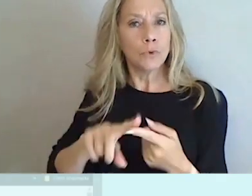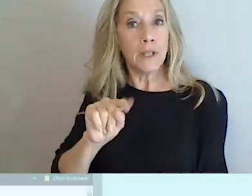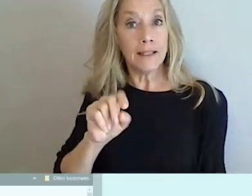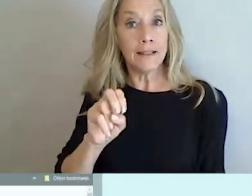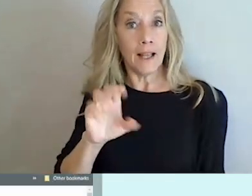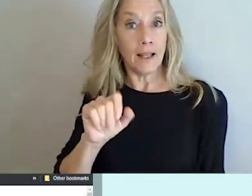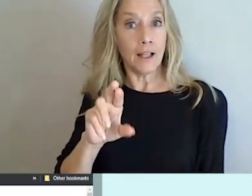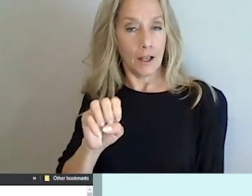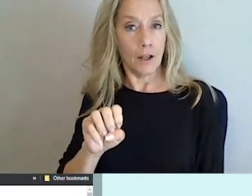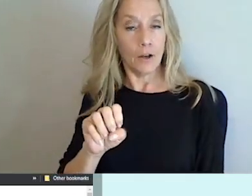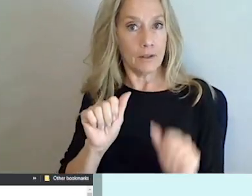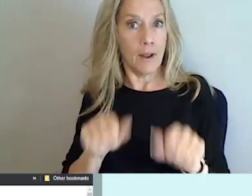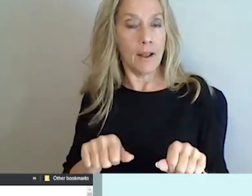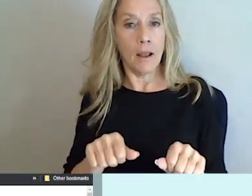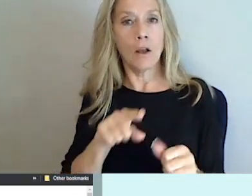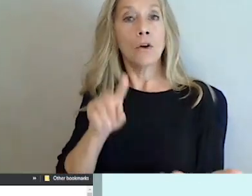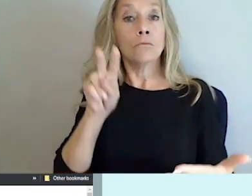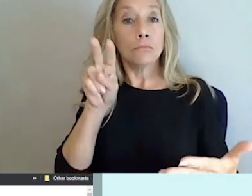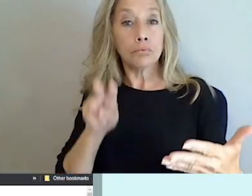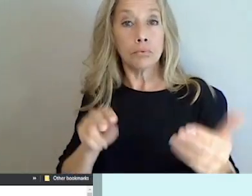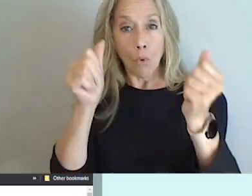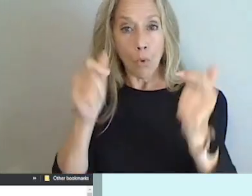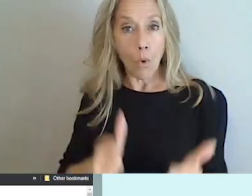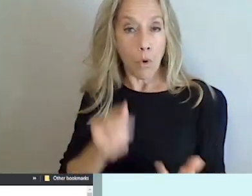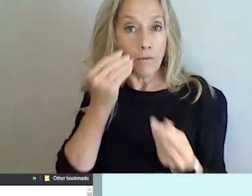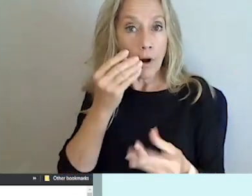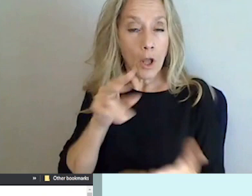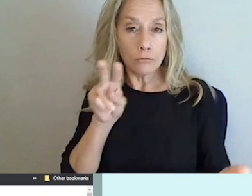Once you have finished reviewing all the information TennCare has on file and